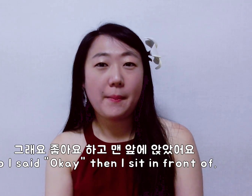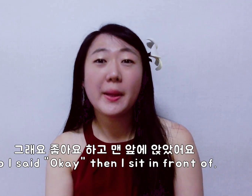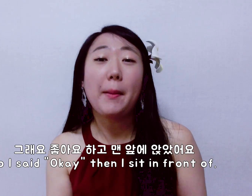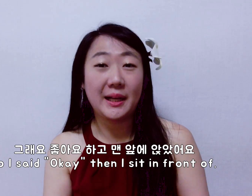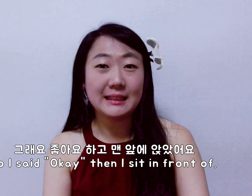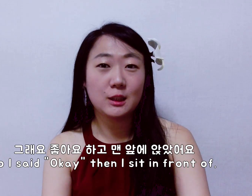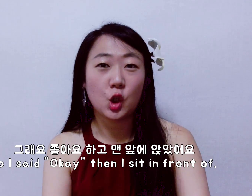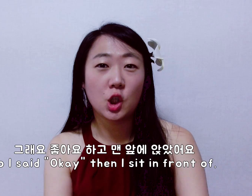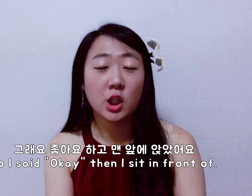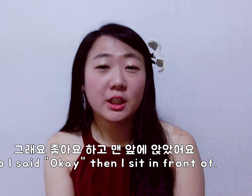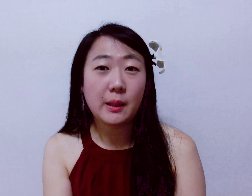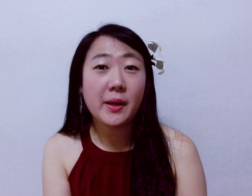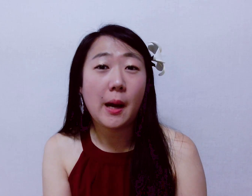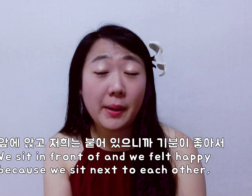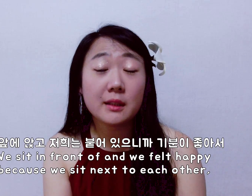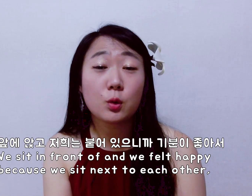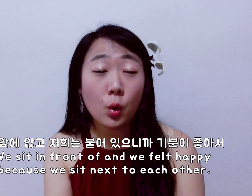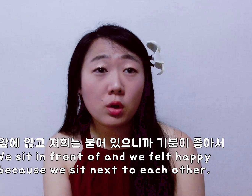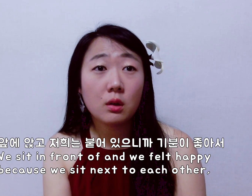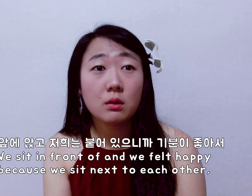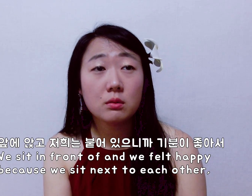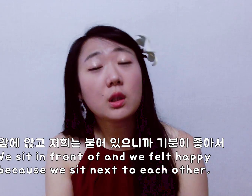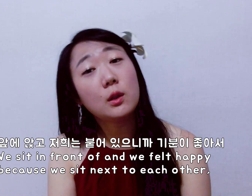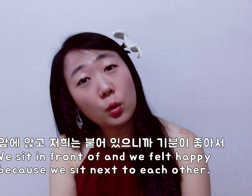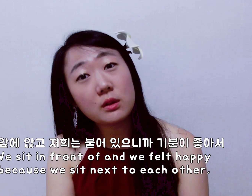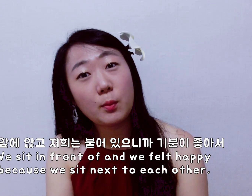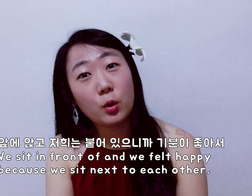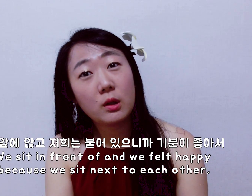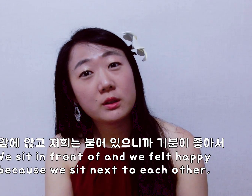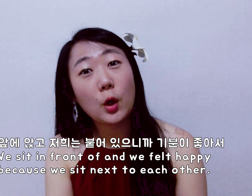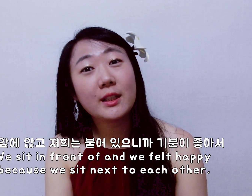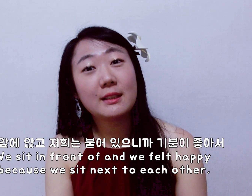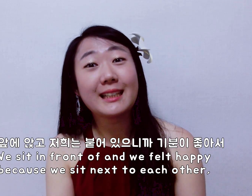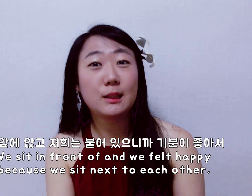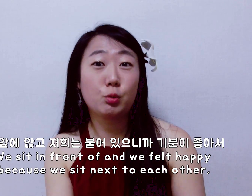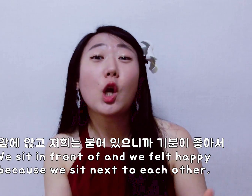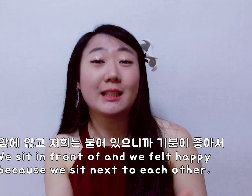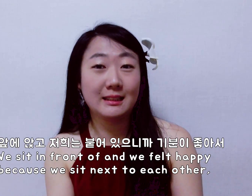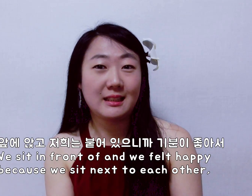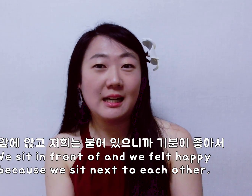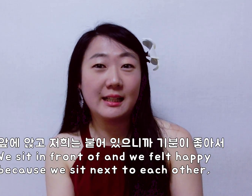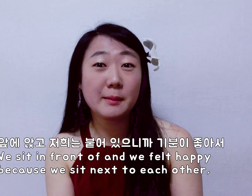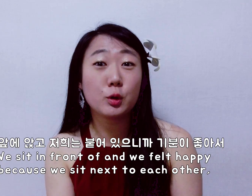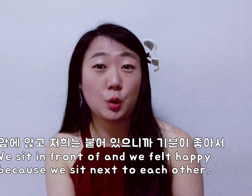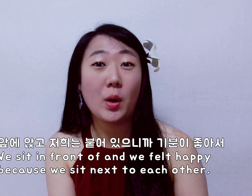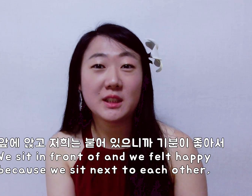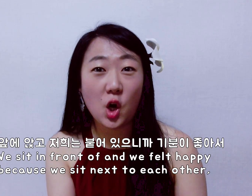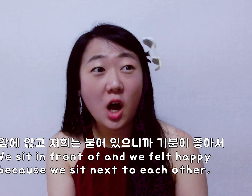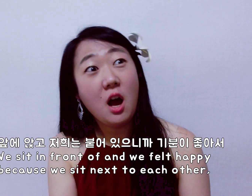하고 맨 앞에 앉았어요so i said then i sit in front of. 맨 앞에 앉고 저희는 붙어 있으니까 기분이 좋아서we sit in front of and